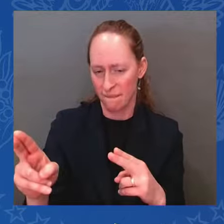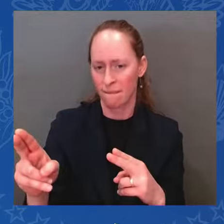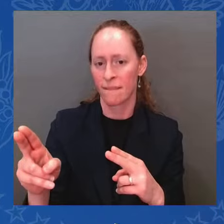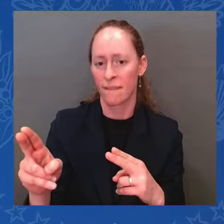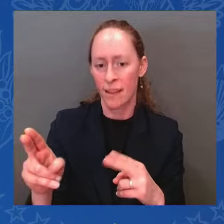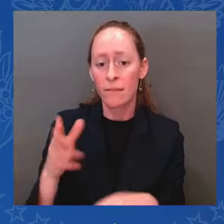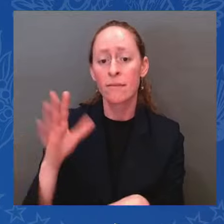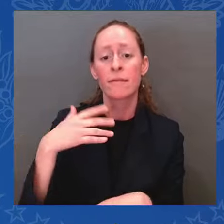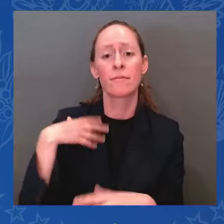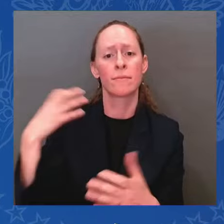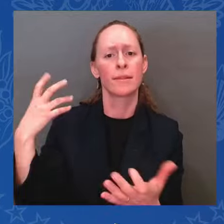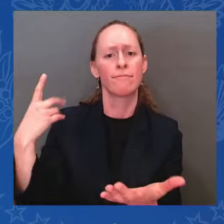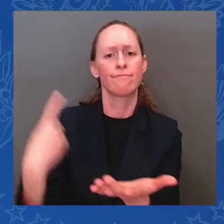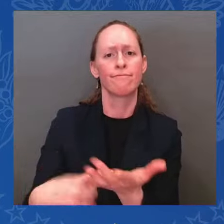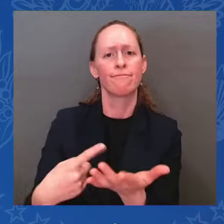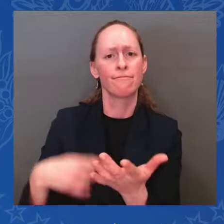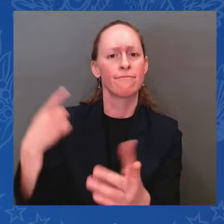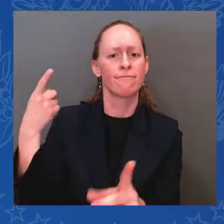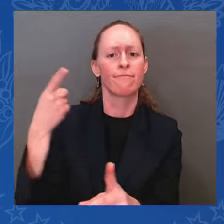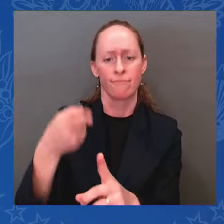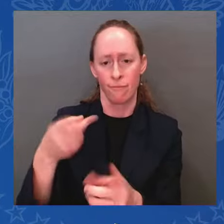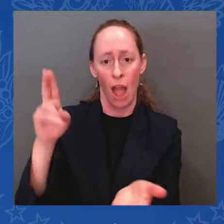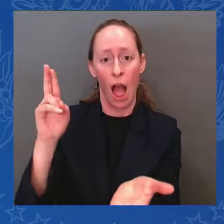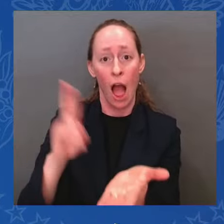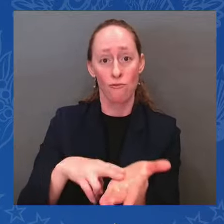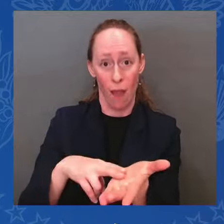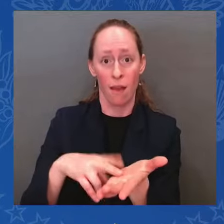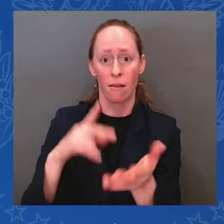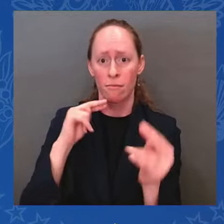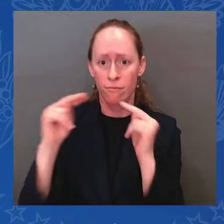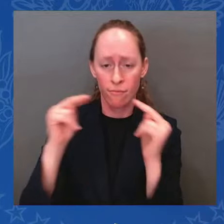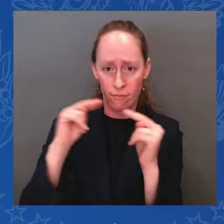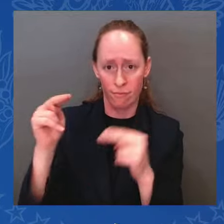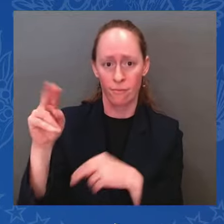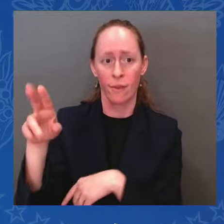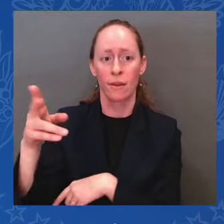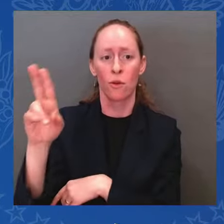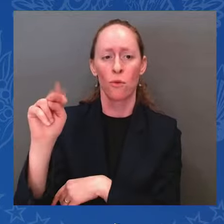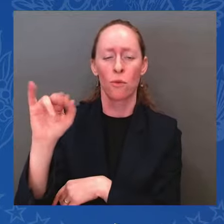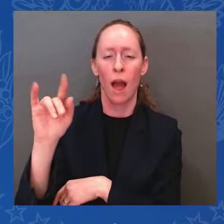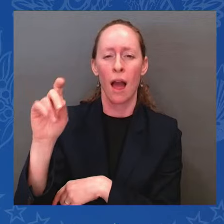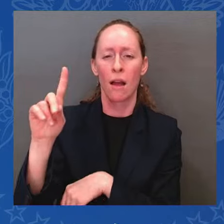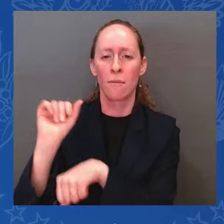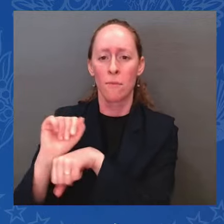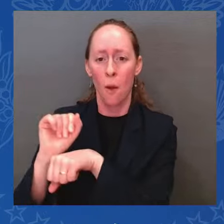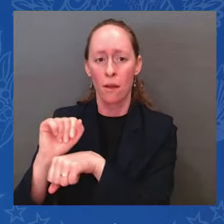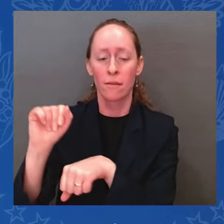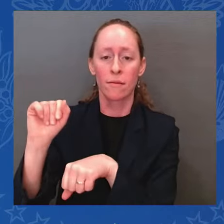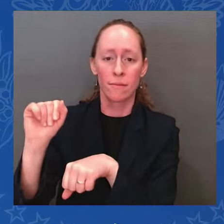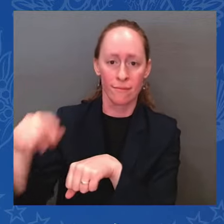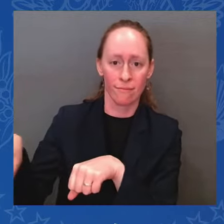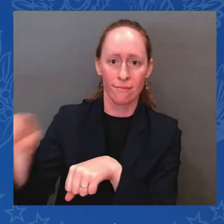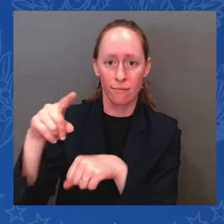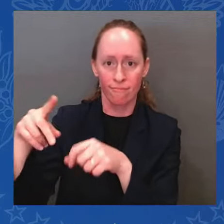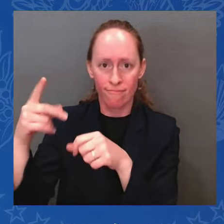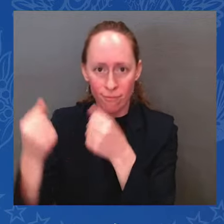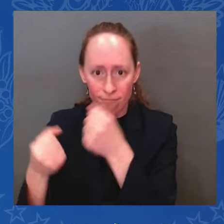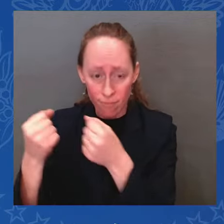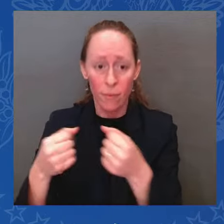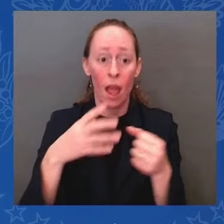between the United Auto Workers and the Big Three auto companies. And I've been in touch with both parties over -- since this began.